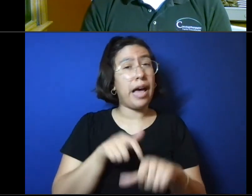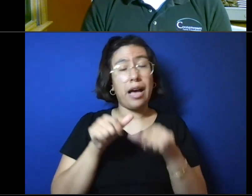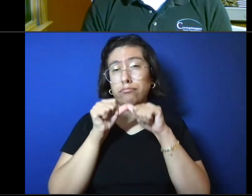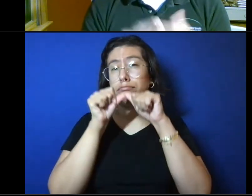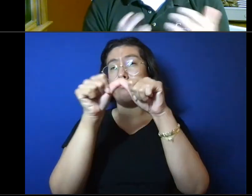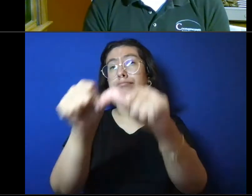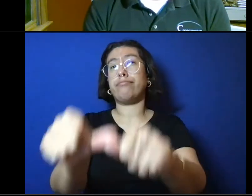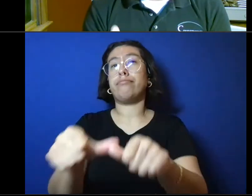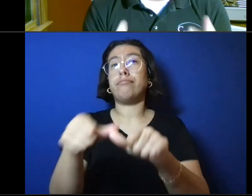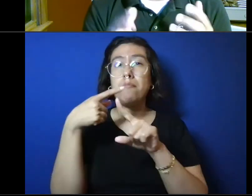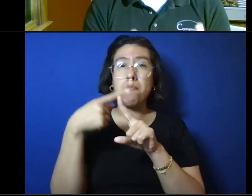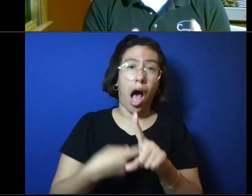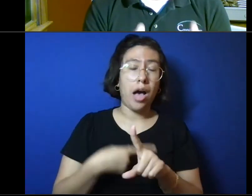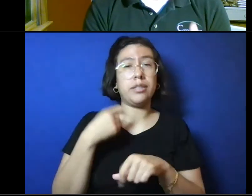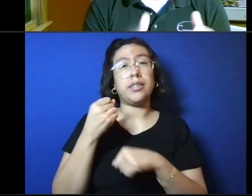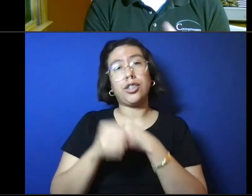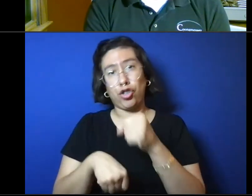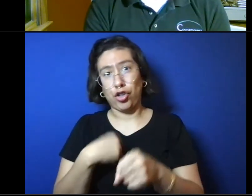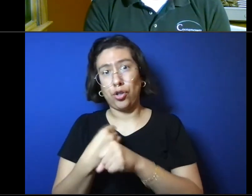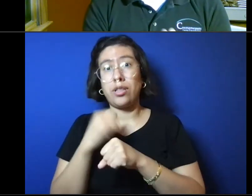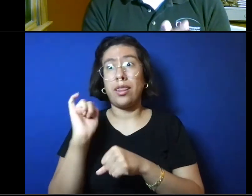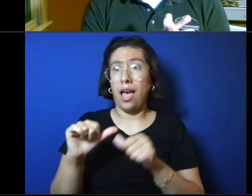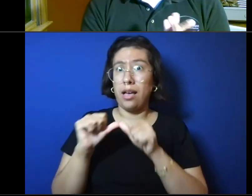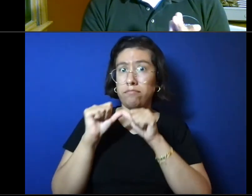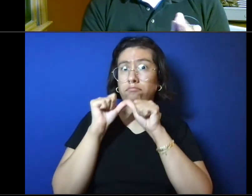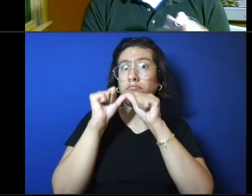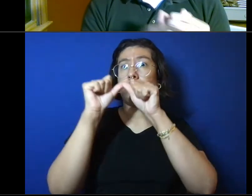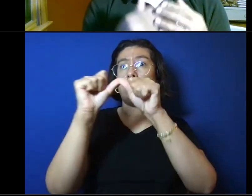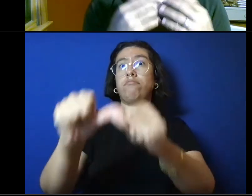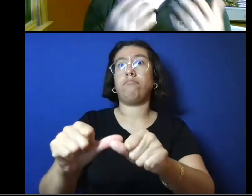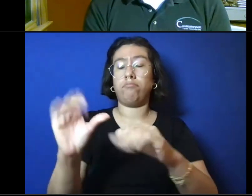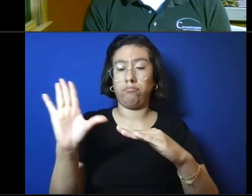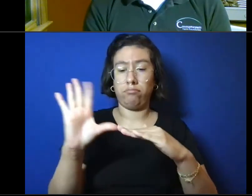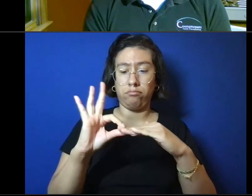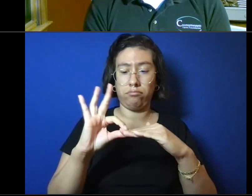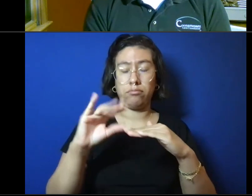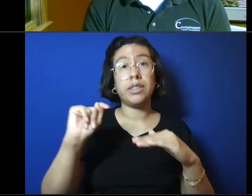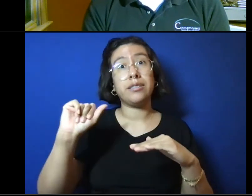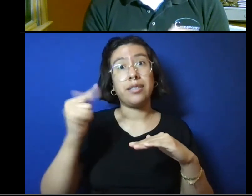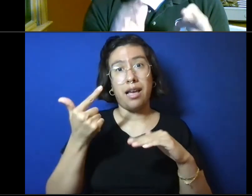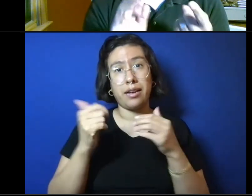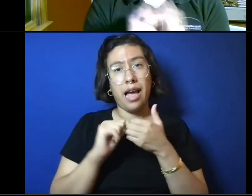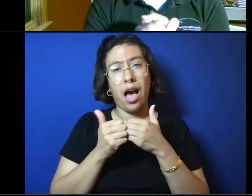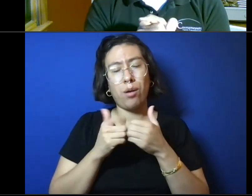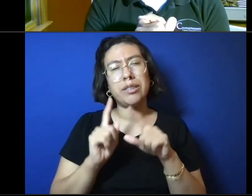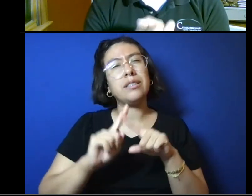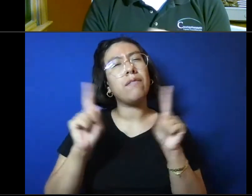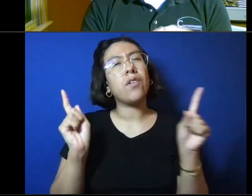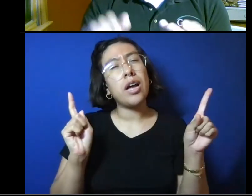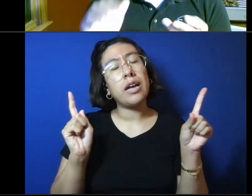And so because of that longterm need, the way that they're attached is slightly different. Sometimes they're glued on